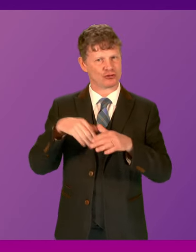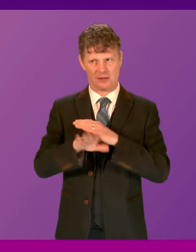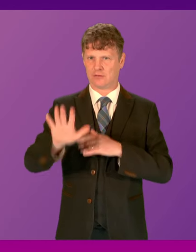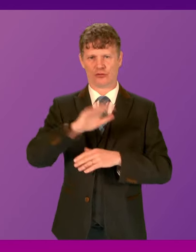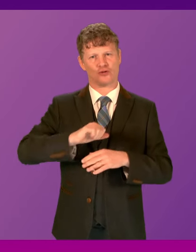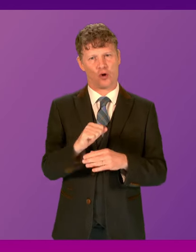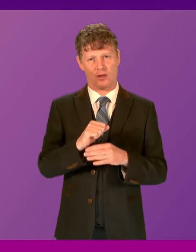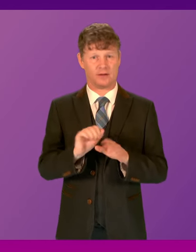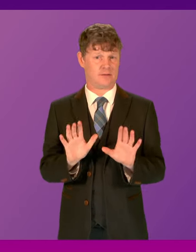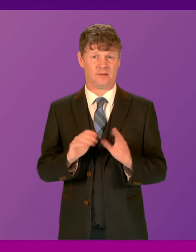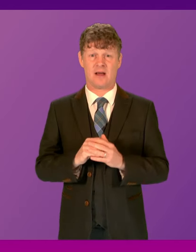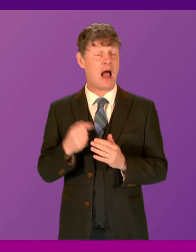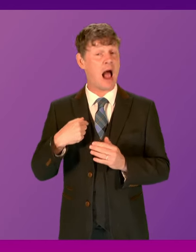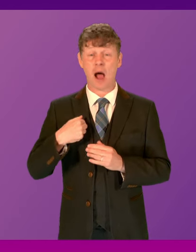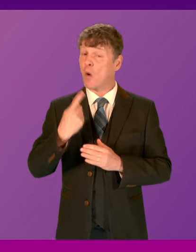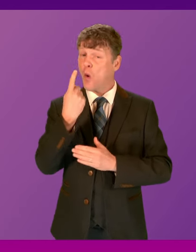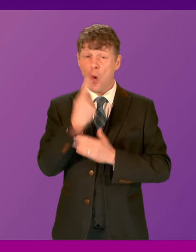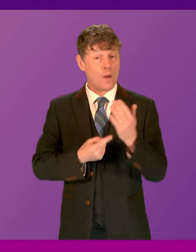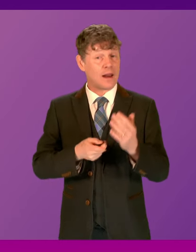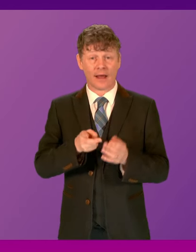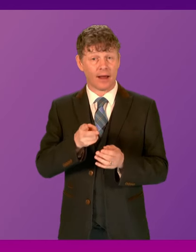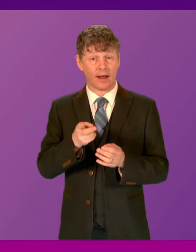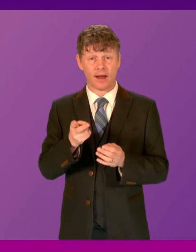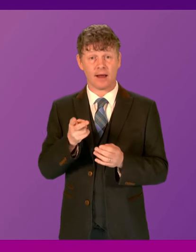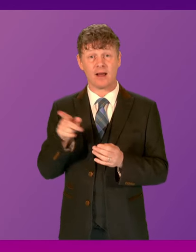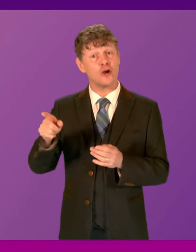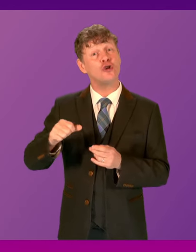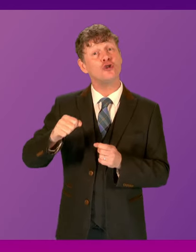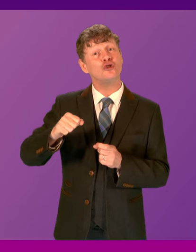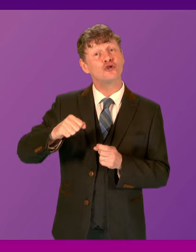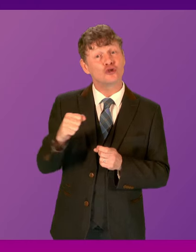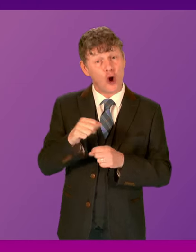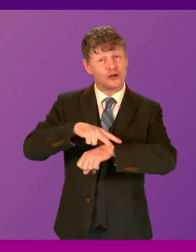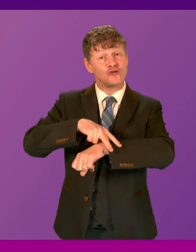merely reiterating points that have been made by the Scottish Police Federation,